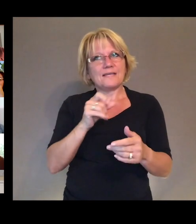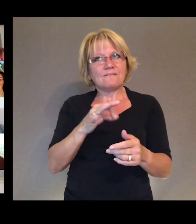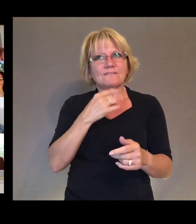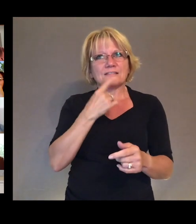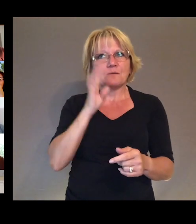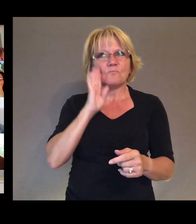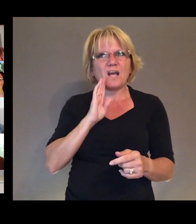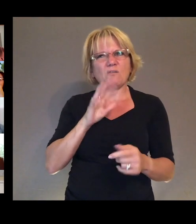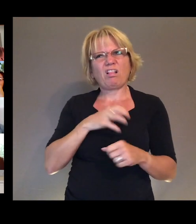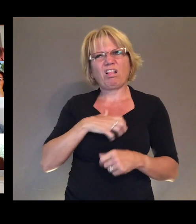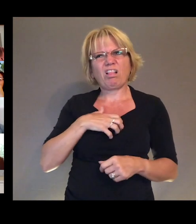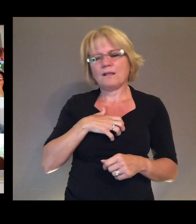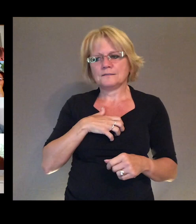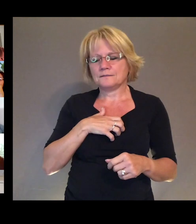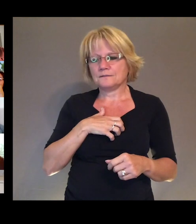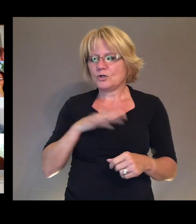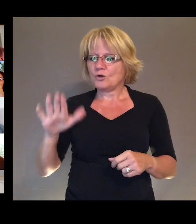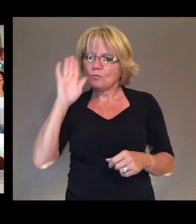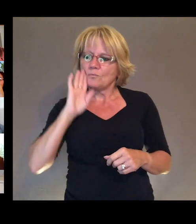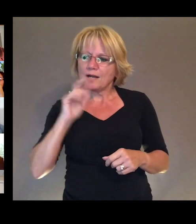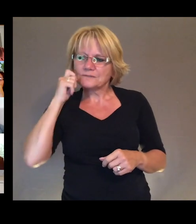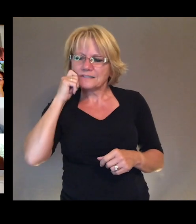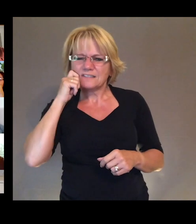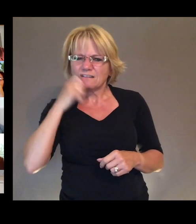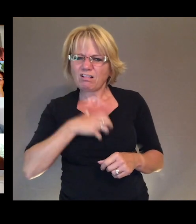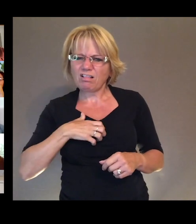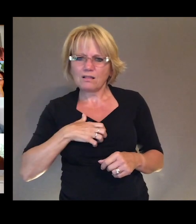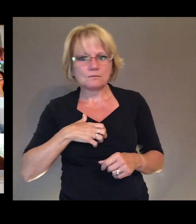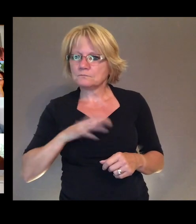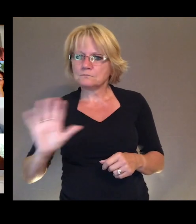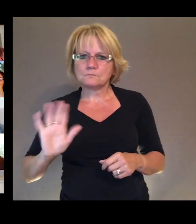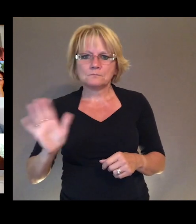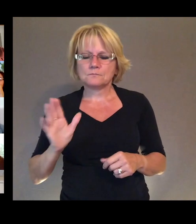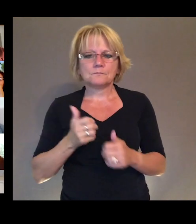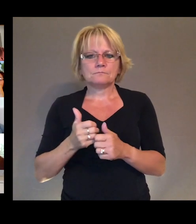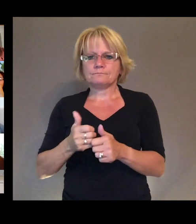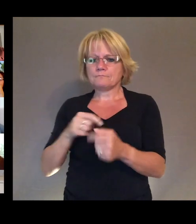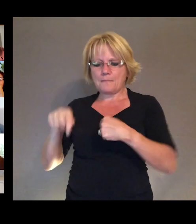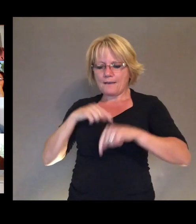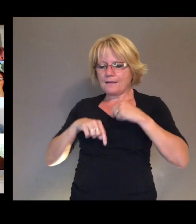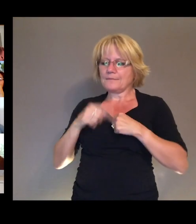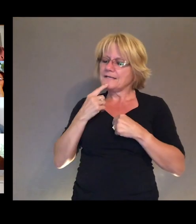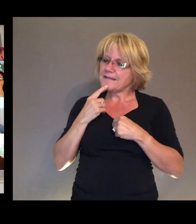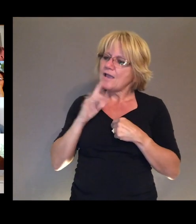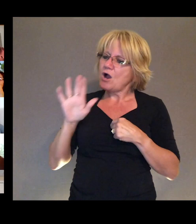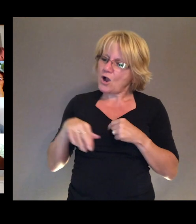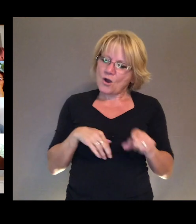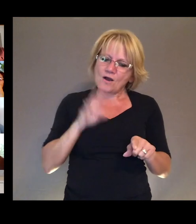that brown skin is Yucca. And I don't want to do that so what's more appropriate for me to say, you know, zucchinis are supposed to be green and hard